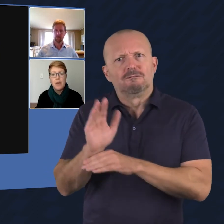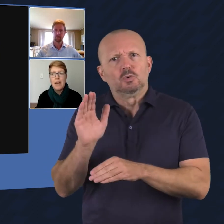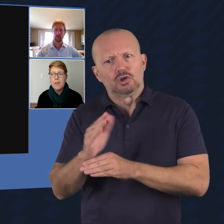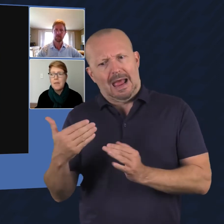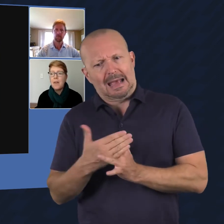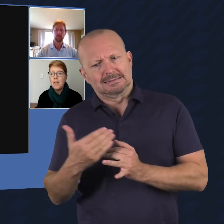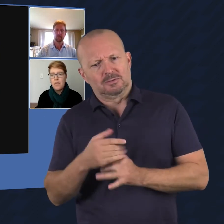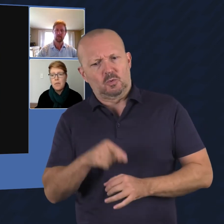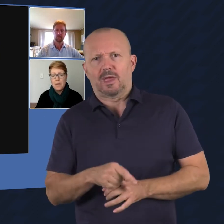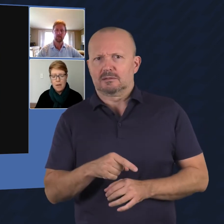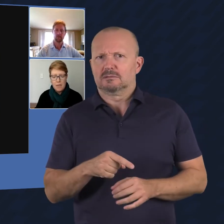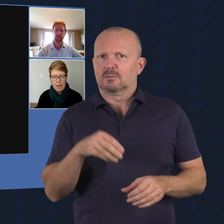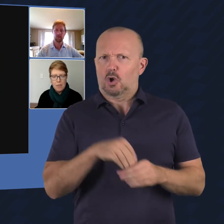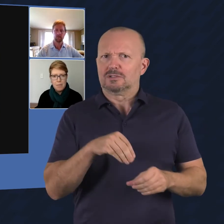meaningful future access to this content.